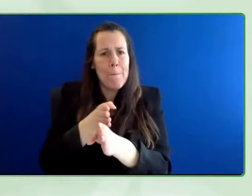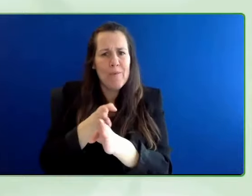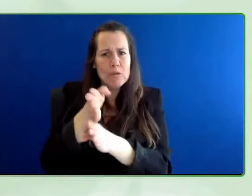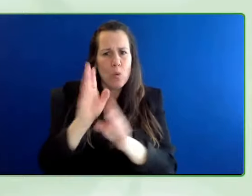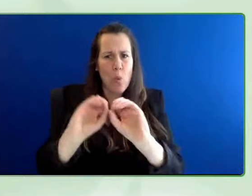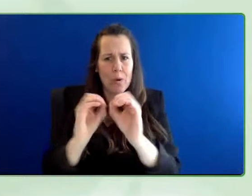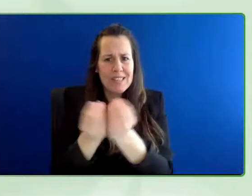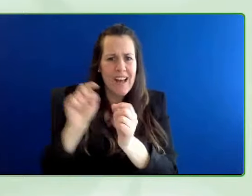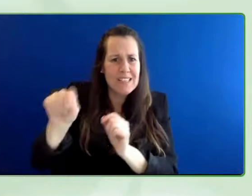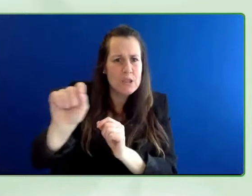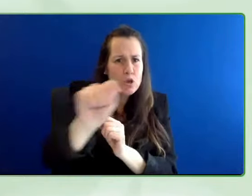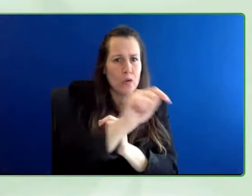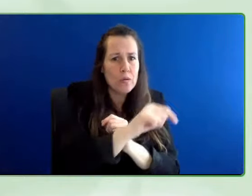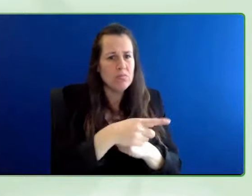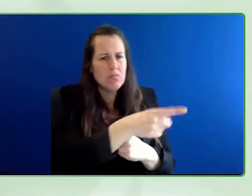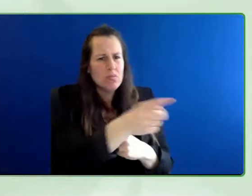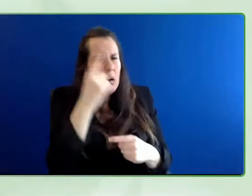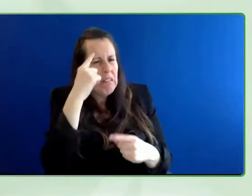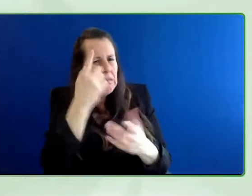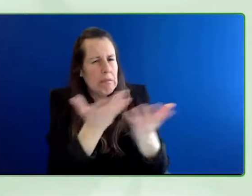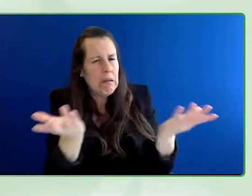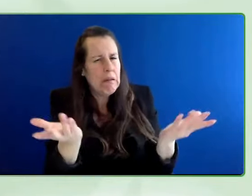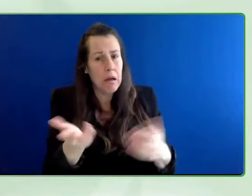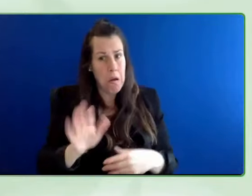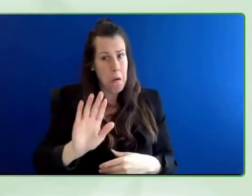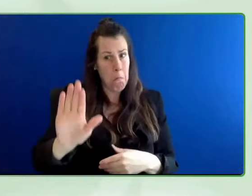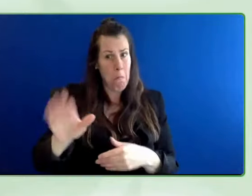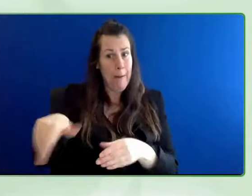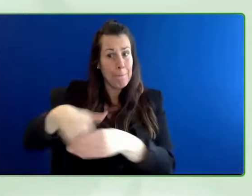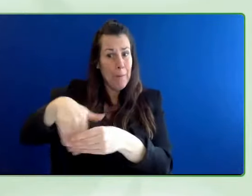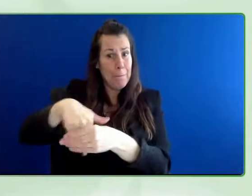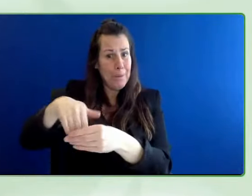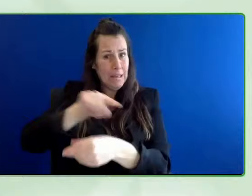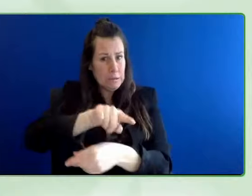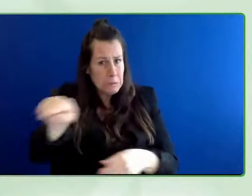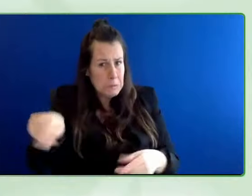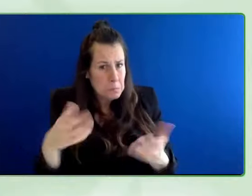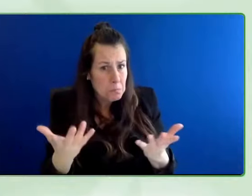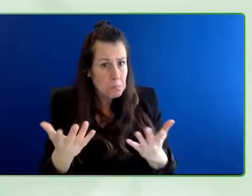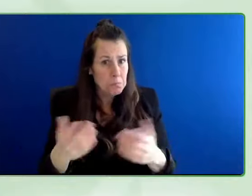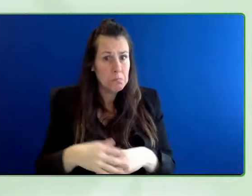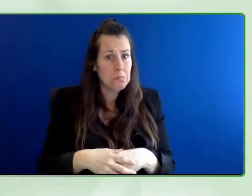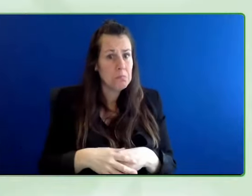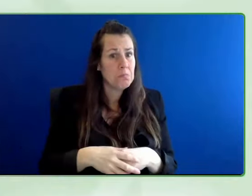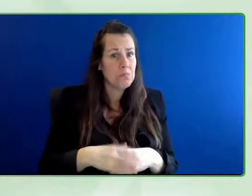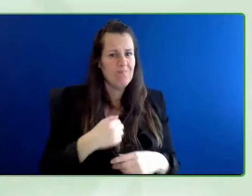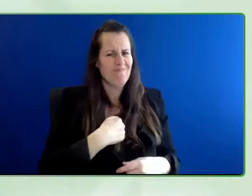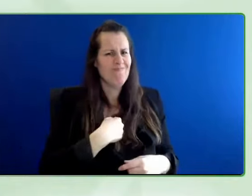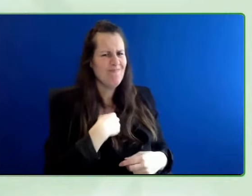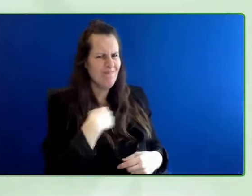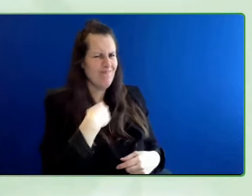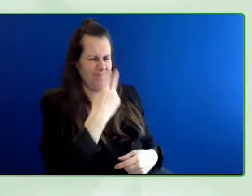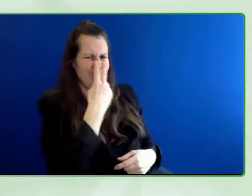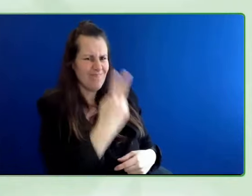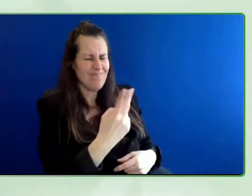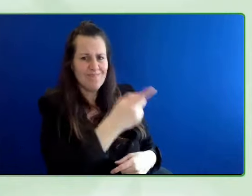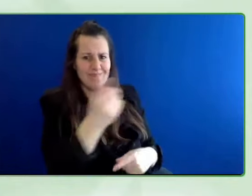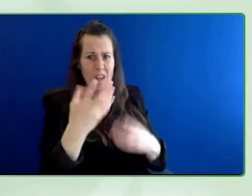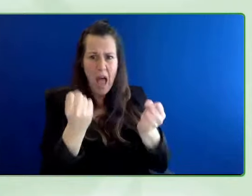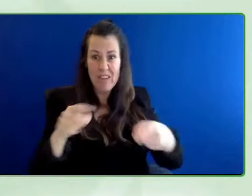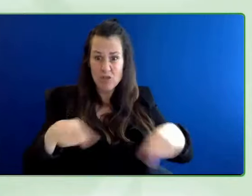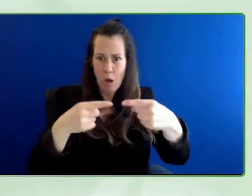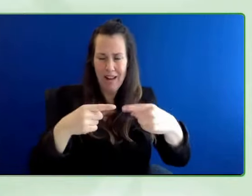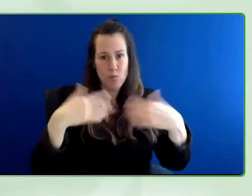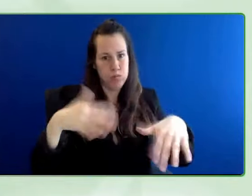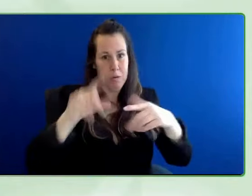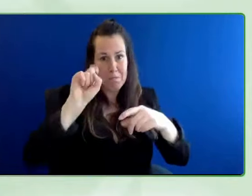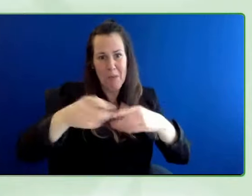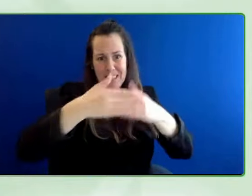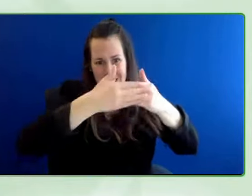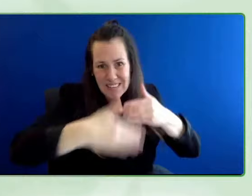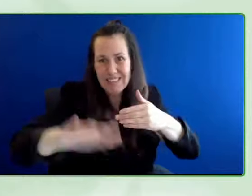I think for our current project we develop some kind of training material.